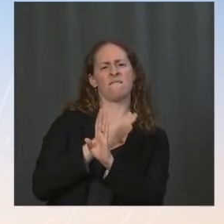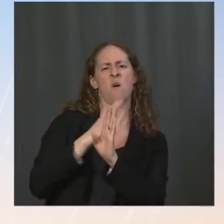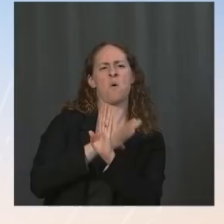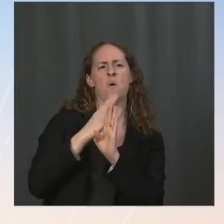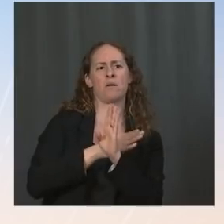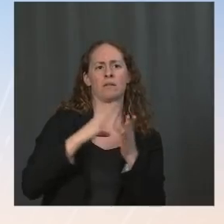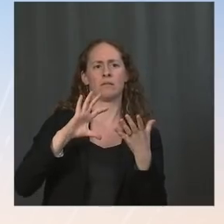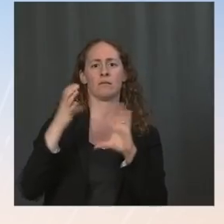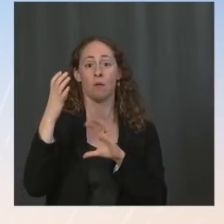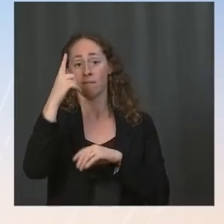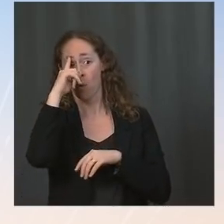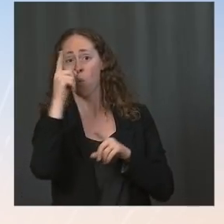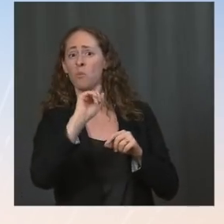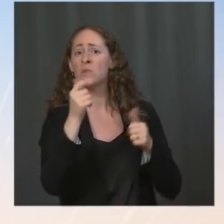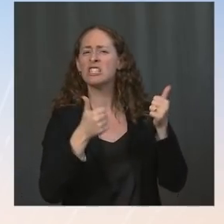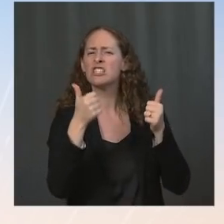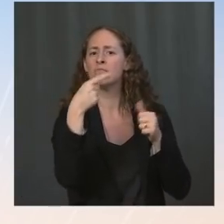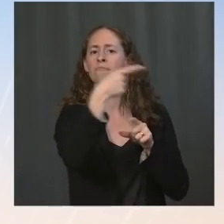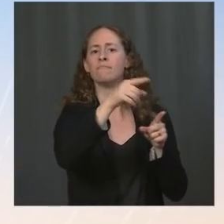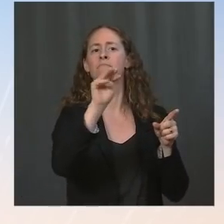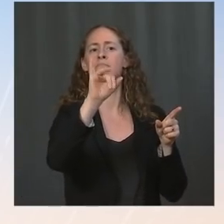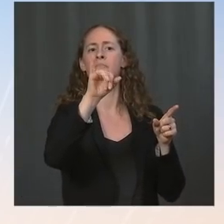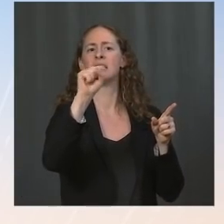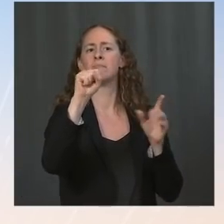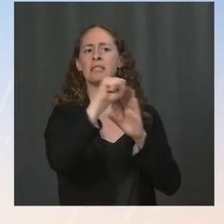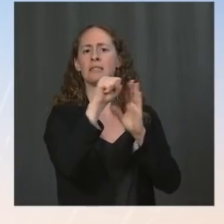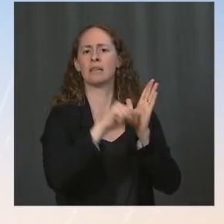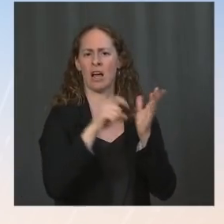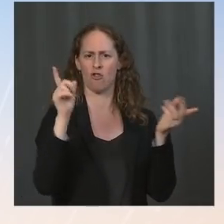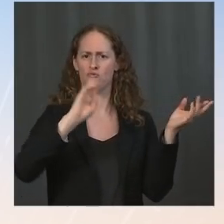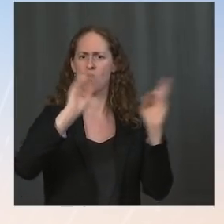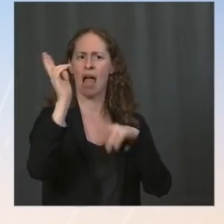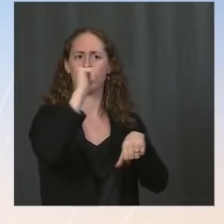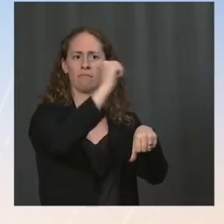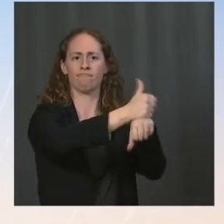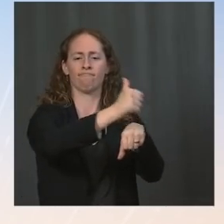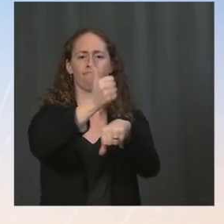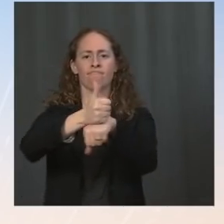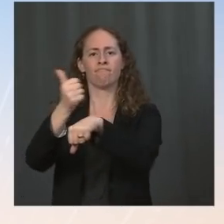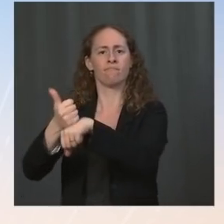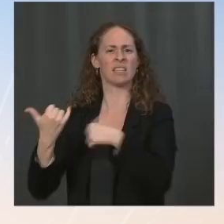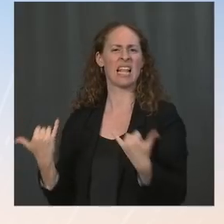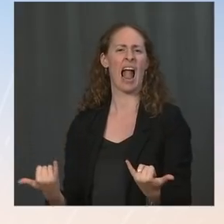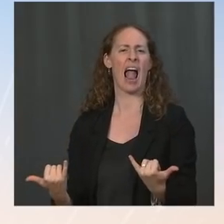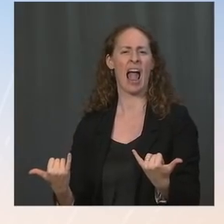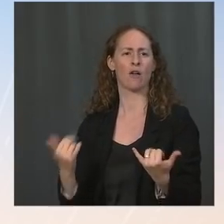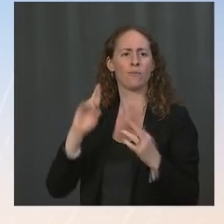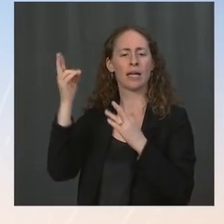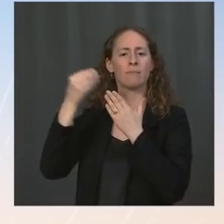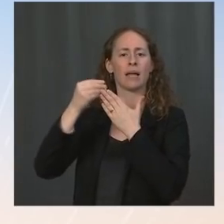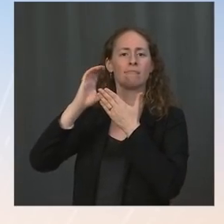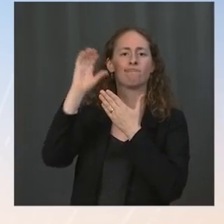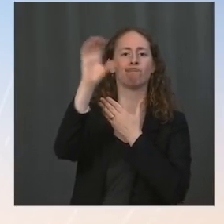and protective measures and direct federal assistance. I just want to give you a quick overview to the federal resources that are supporting state